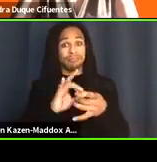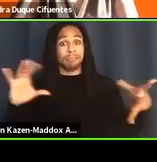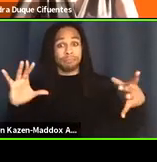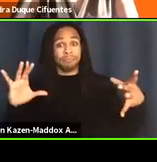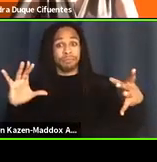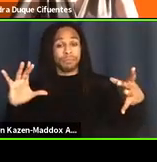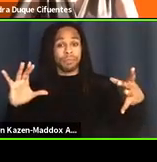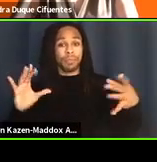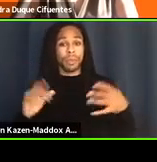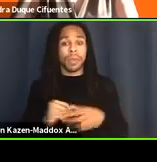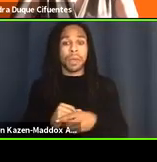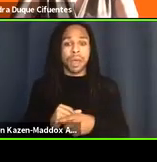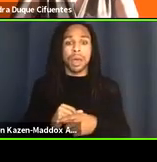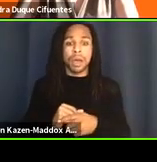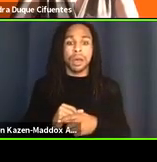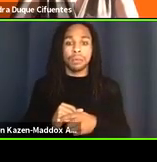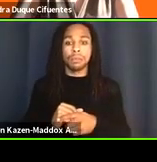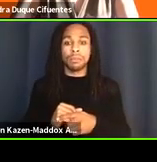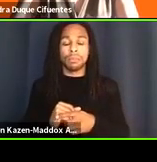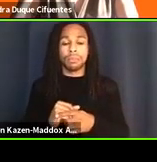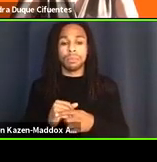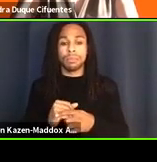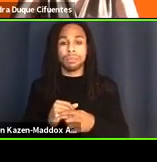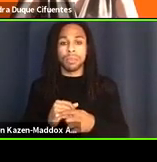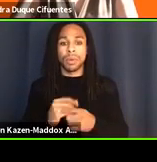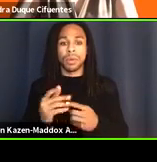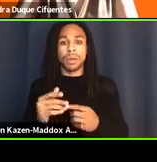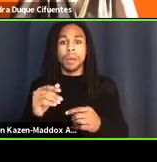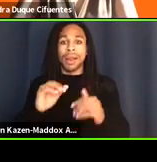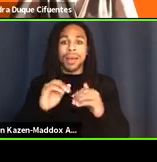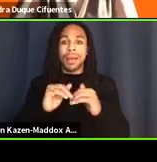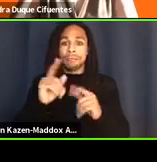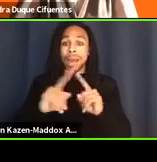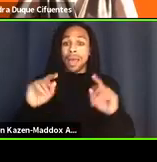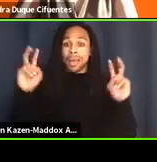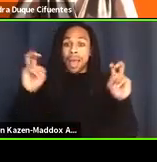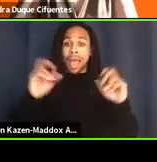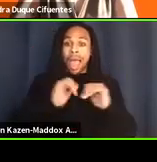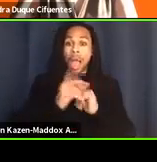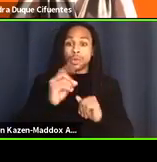that I'm hearing from teaching artists. Also, our gains in equity and inclusion